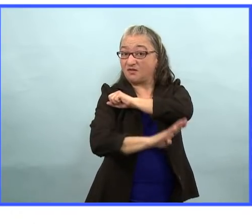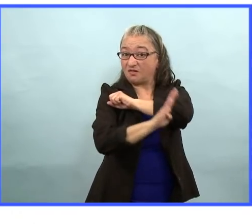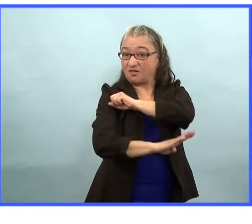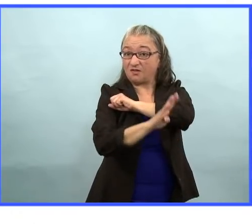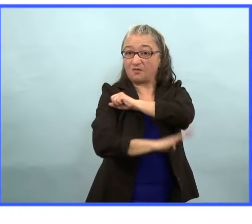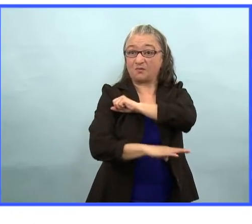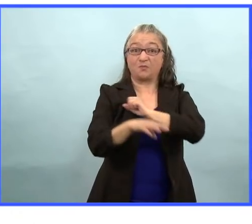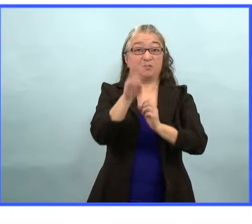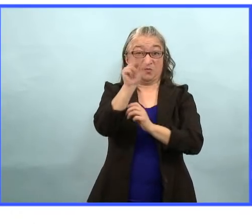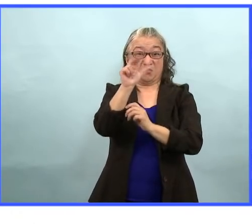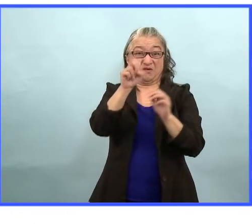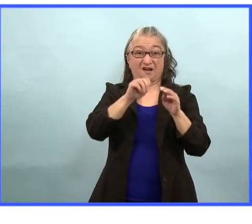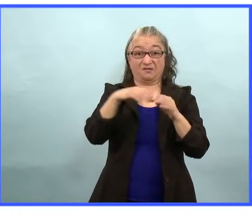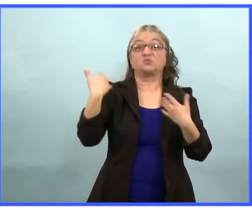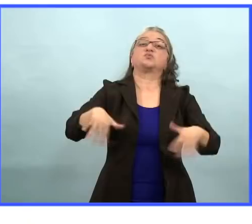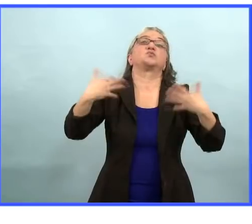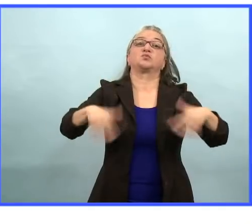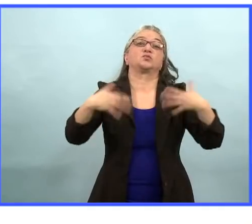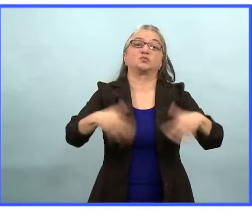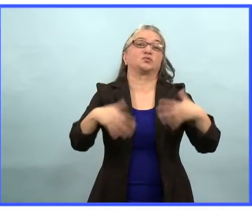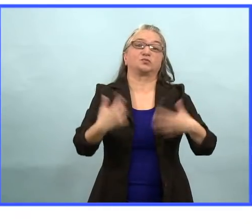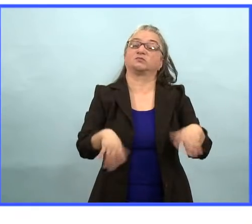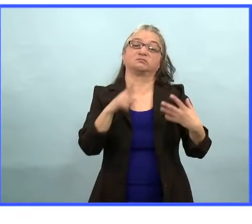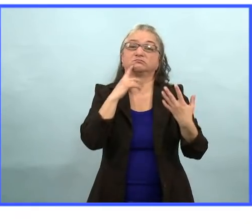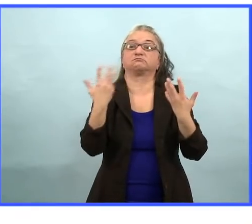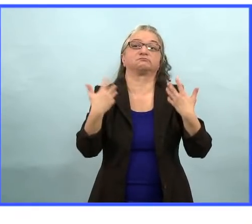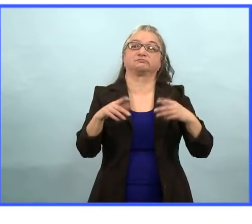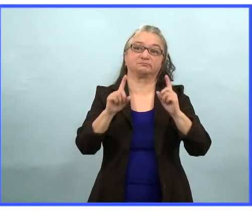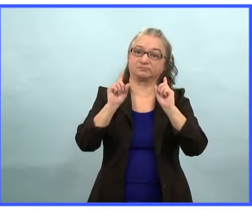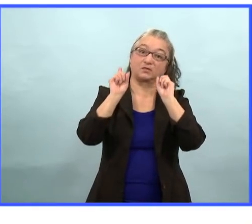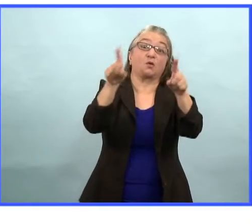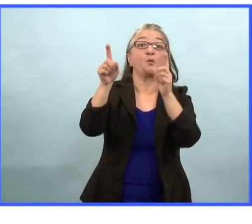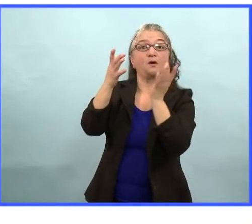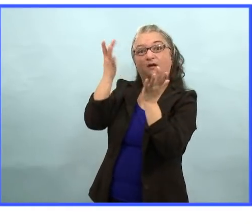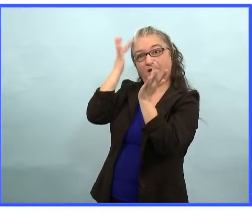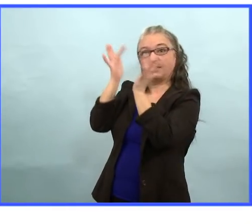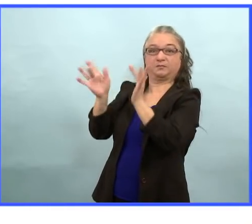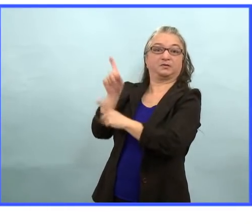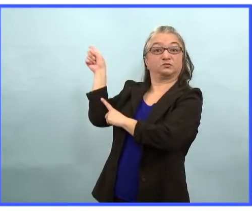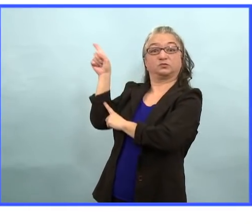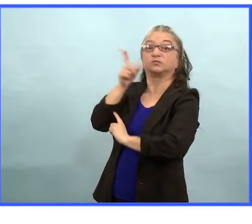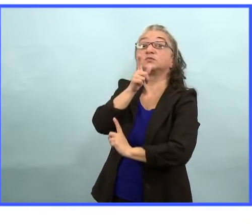with white people being over represented and by park folks making up less than half the